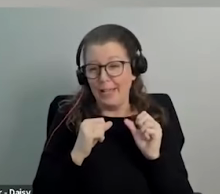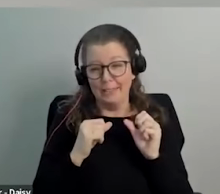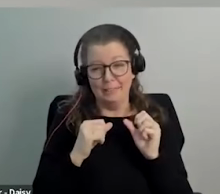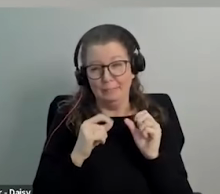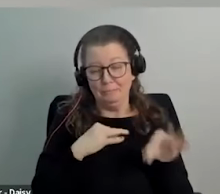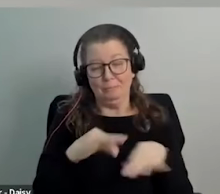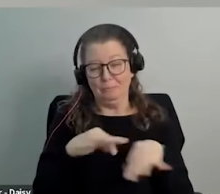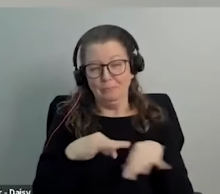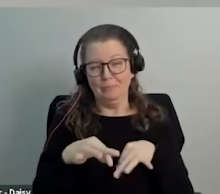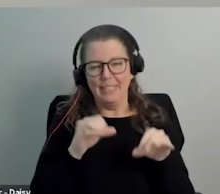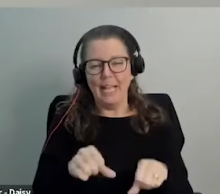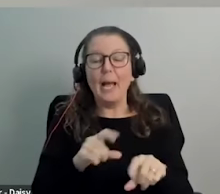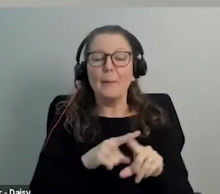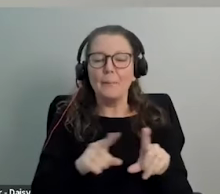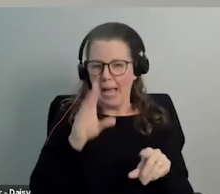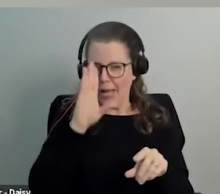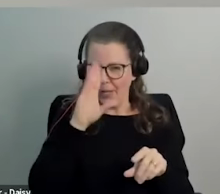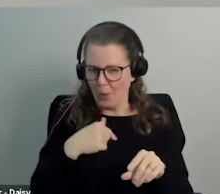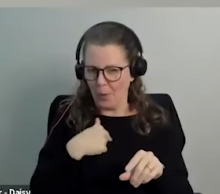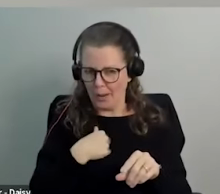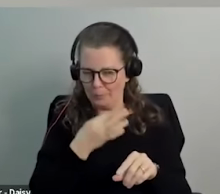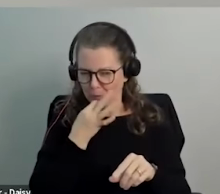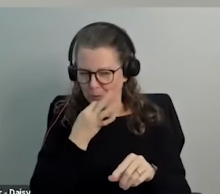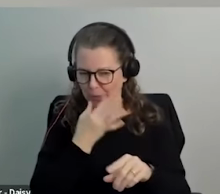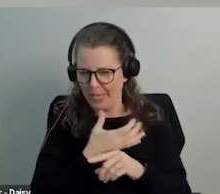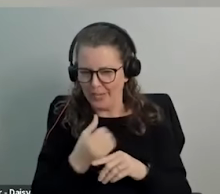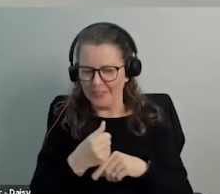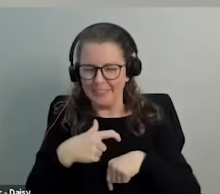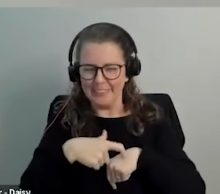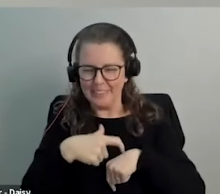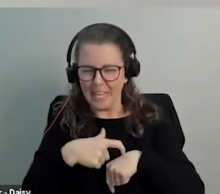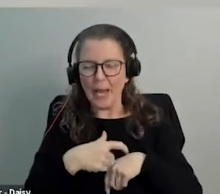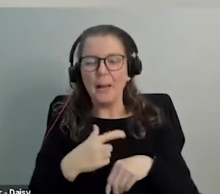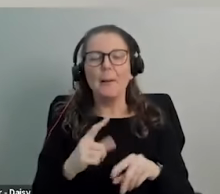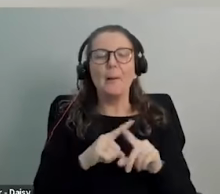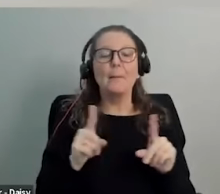I'll keep it brief since I know I'm probably almost at my time allocation for this intro question.